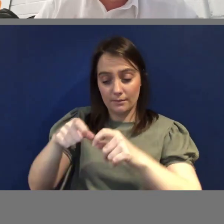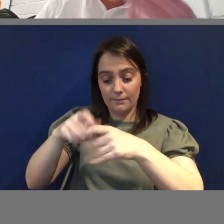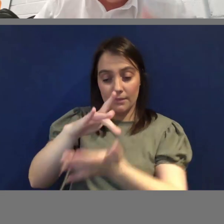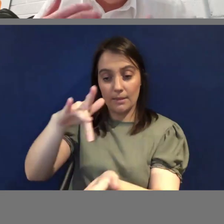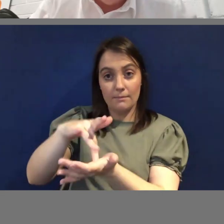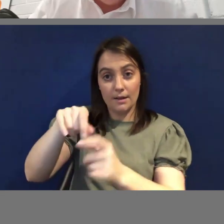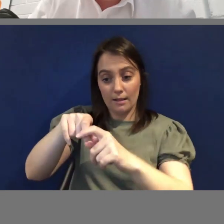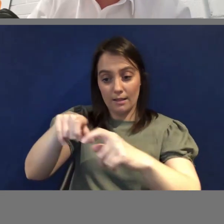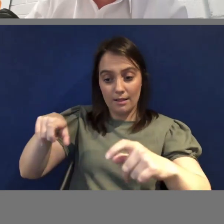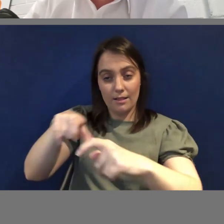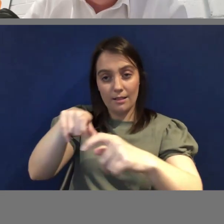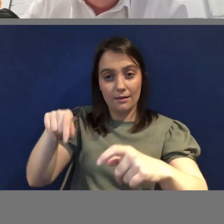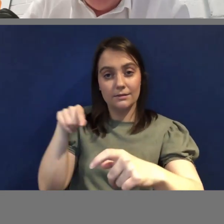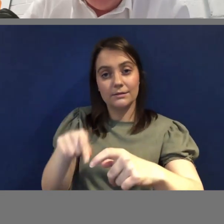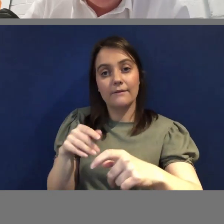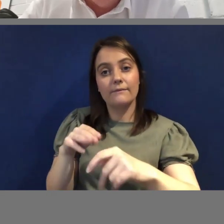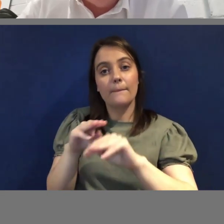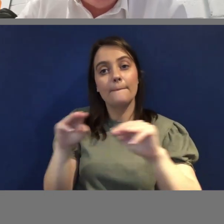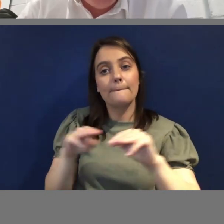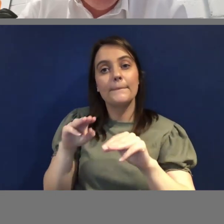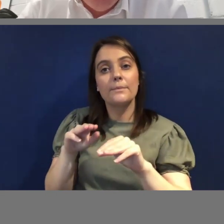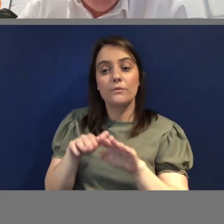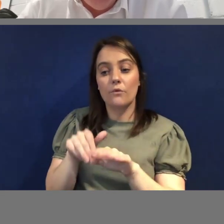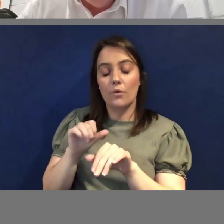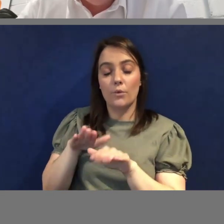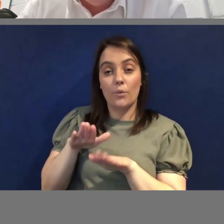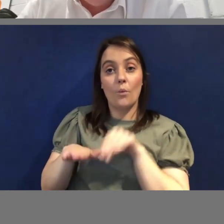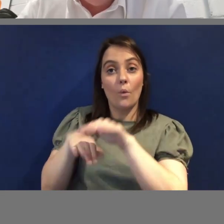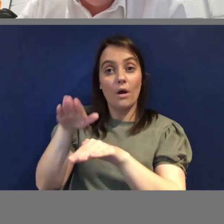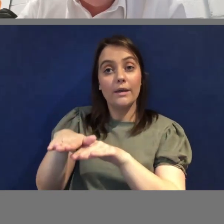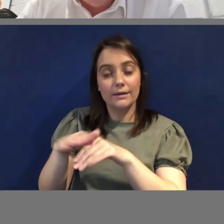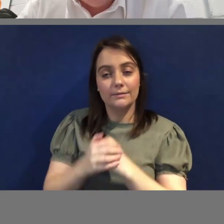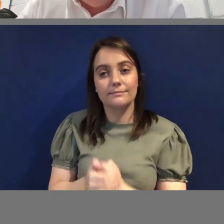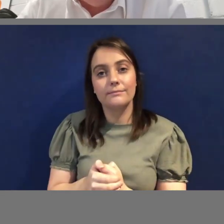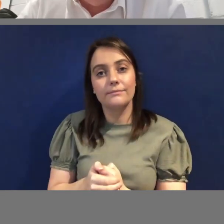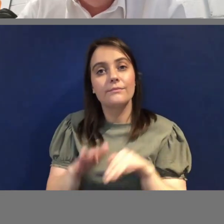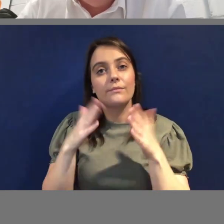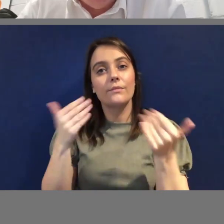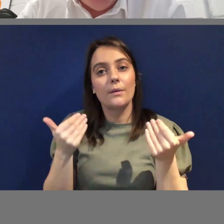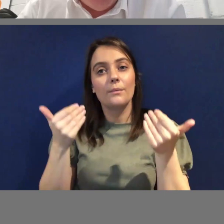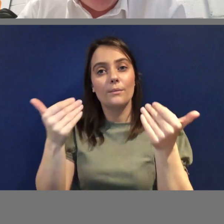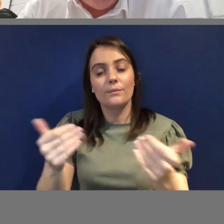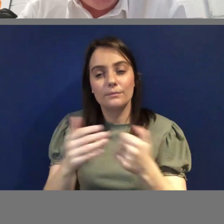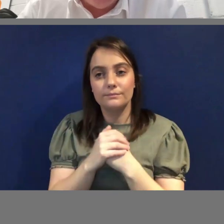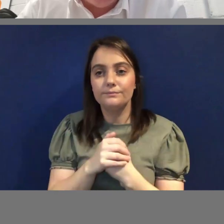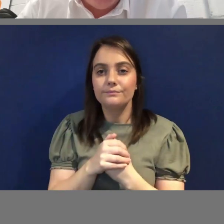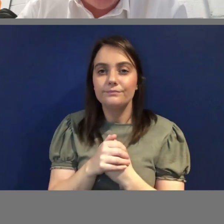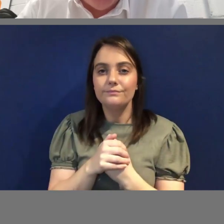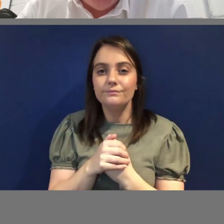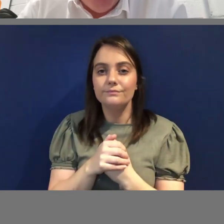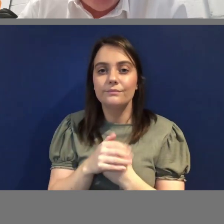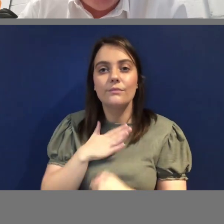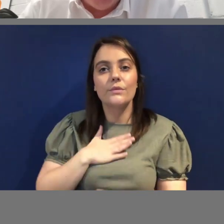for people's footing and so on so we're going to go on and we're just going to have a just a quick